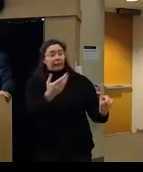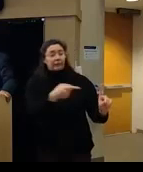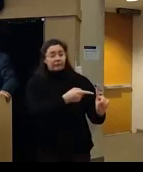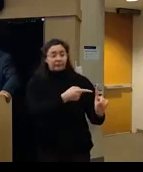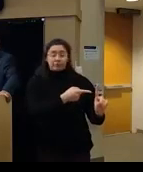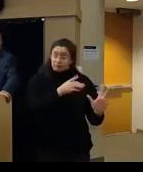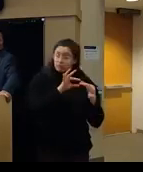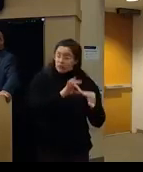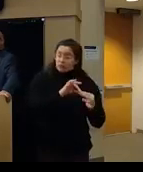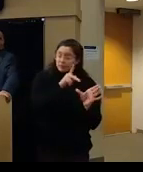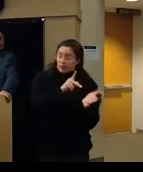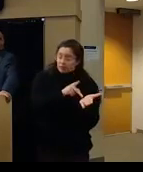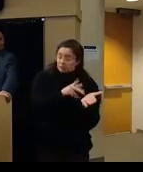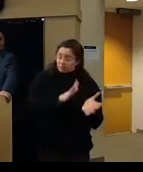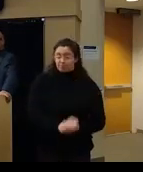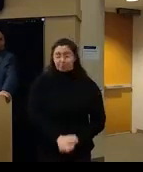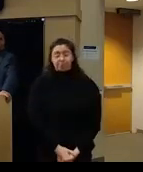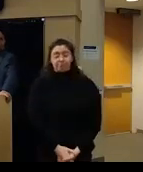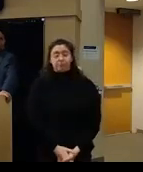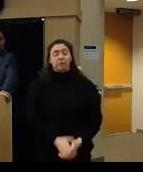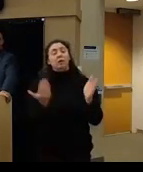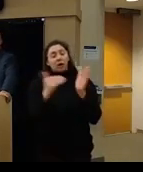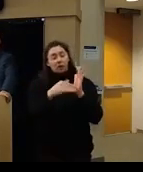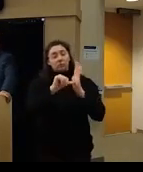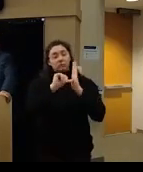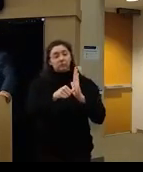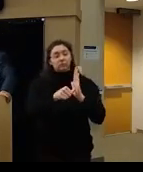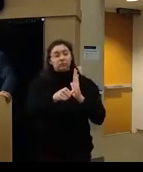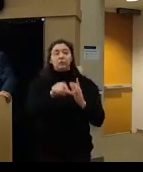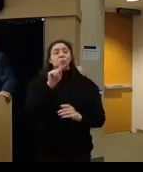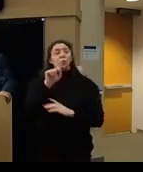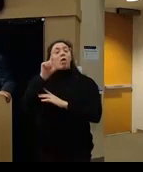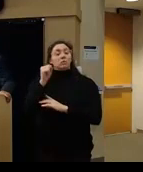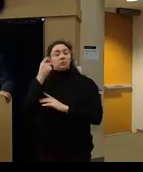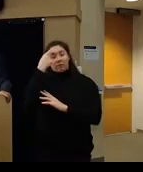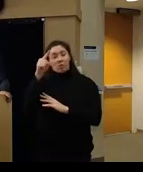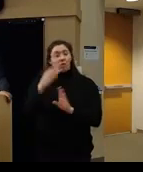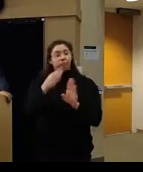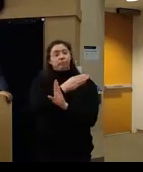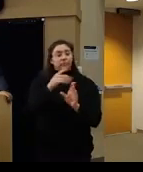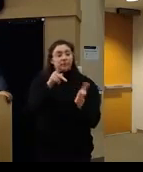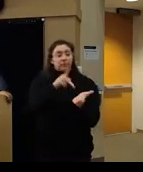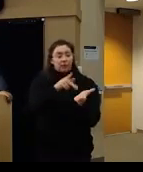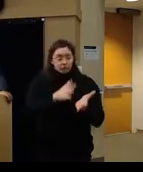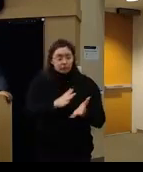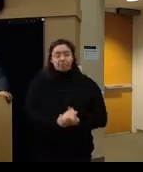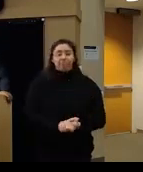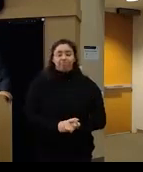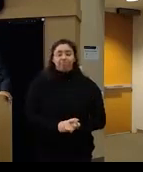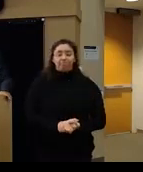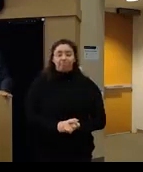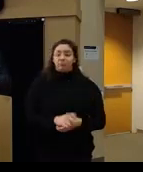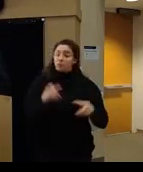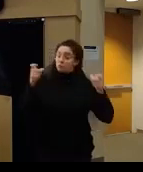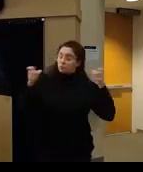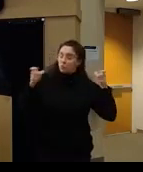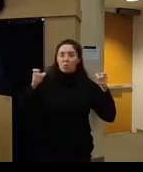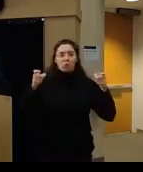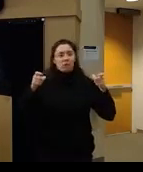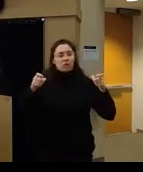to Psychiatry again basic tools of primitive Psychiatry right controlling that agitated violent